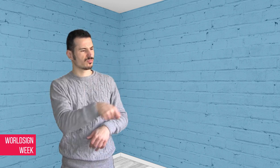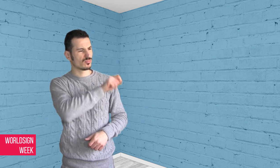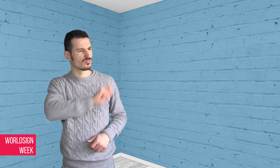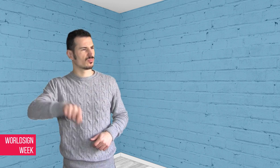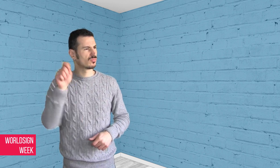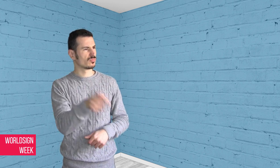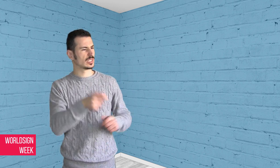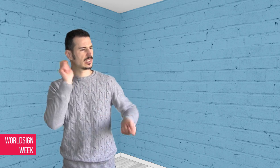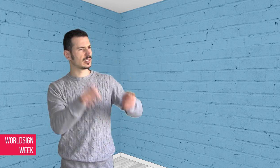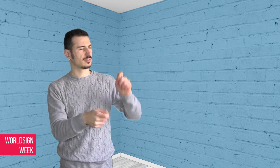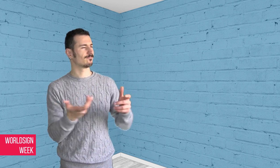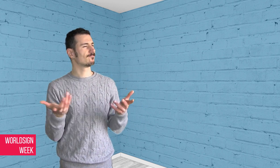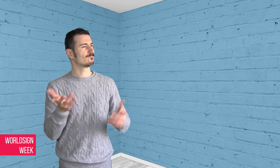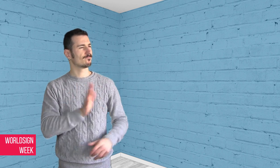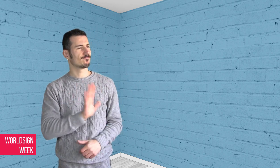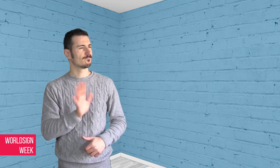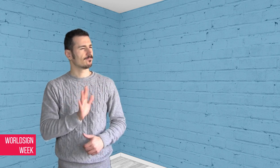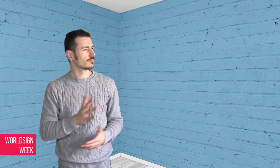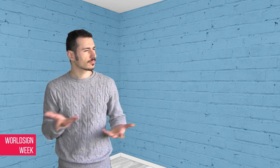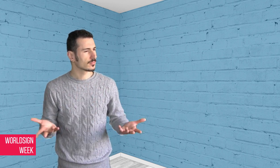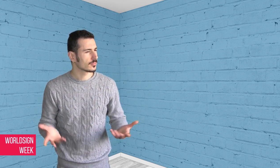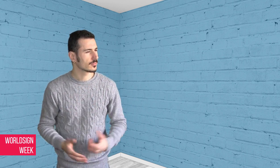of animal abuses.